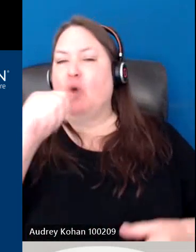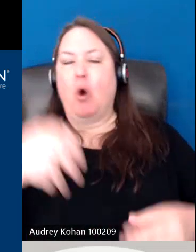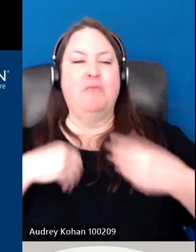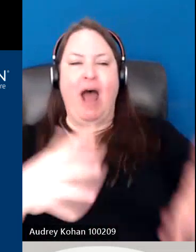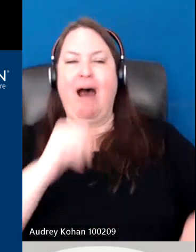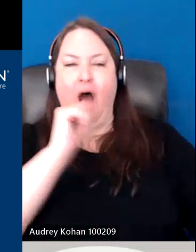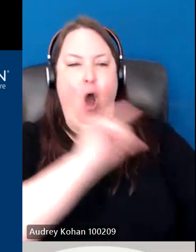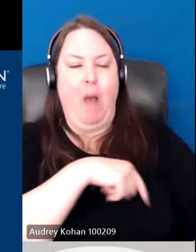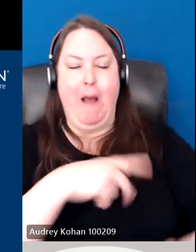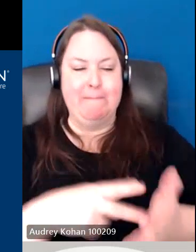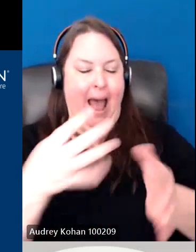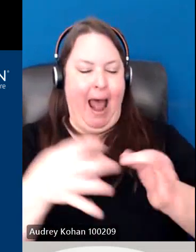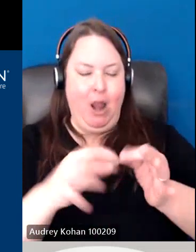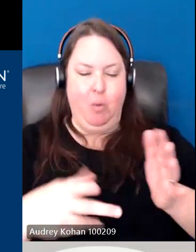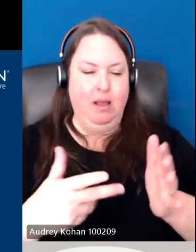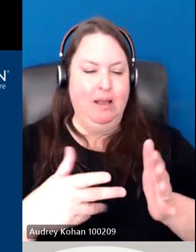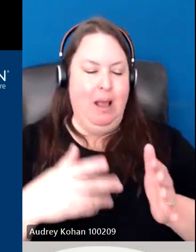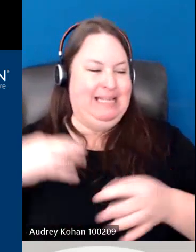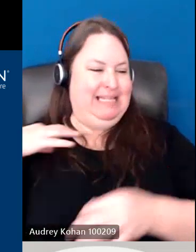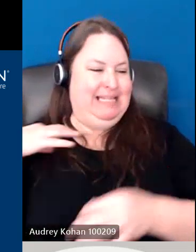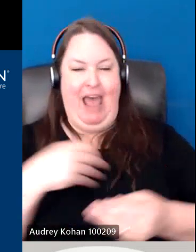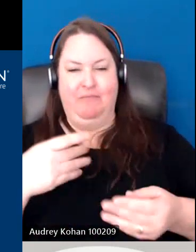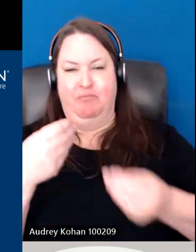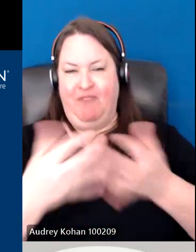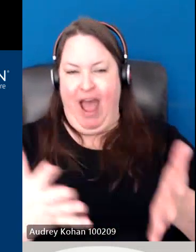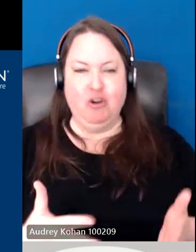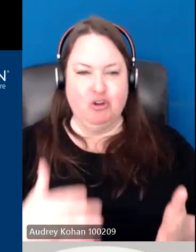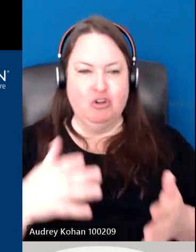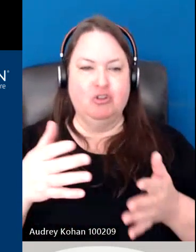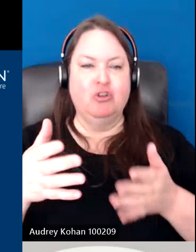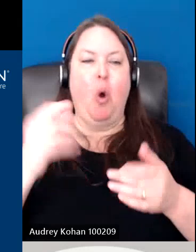bilingual multilingual staff providers to service interpreters and of course the lowquality video